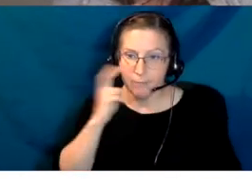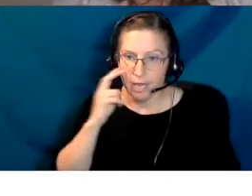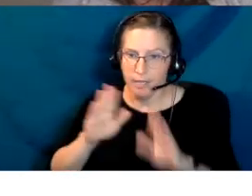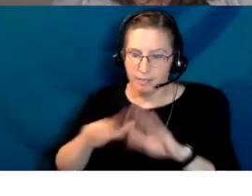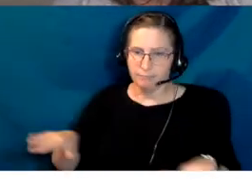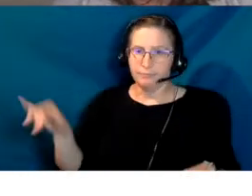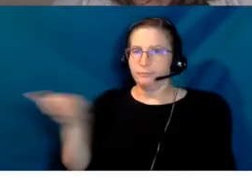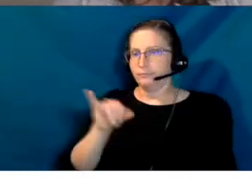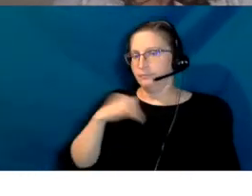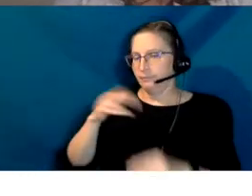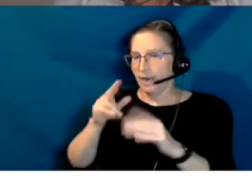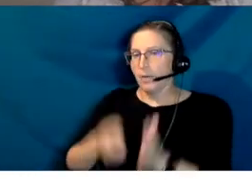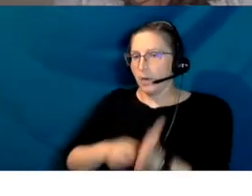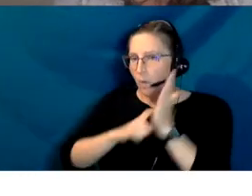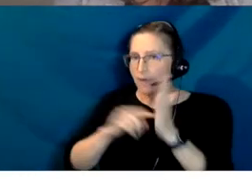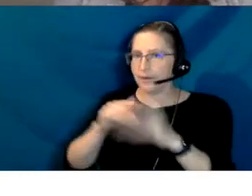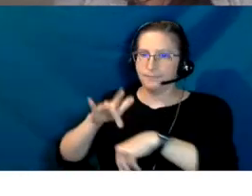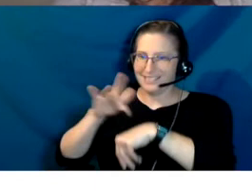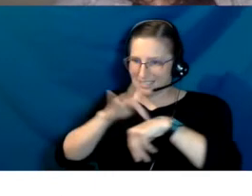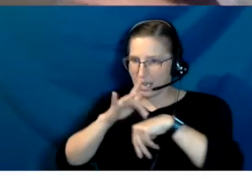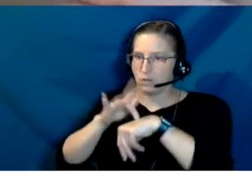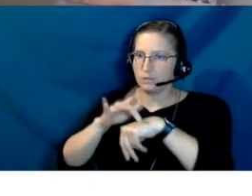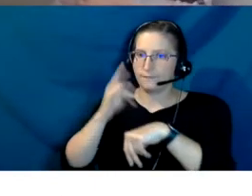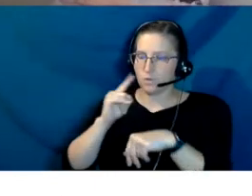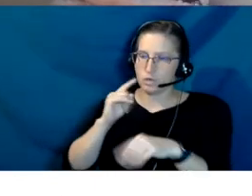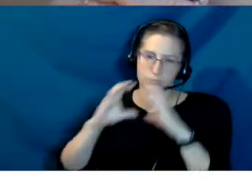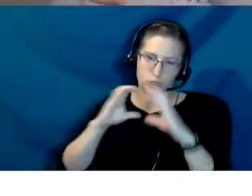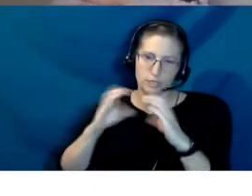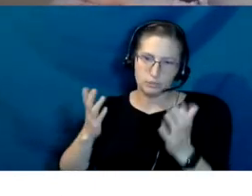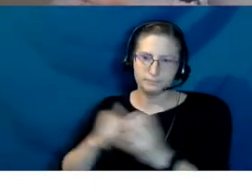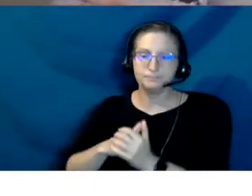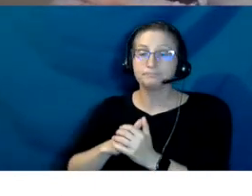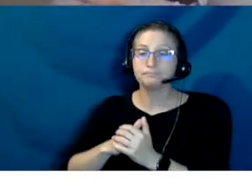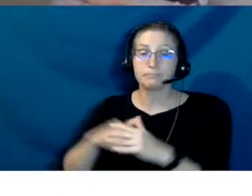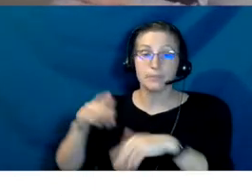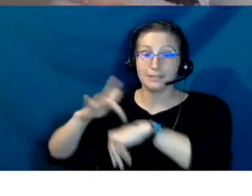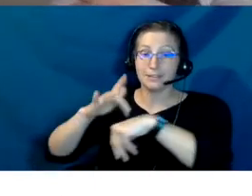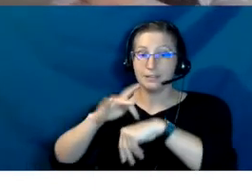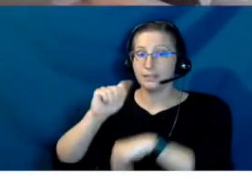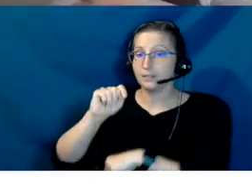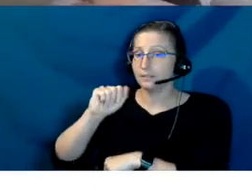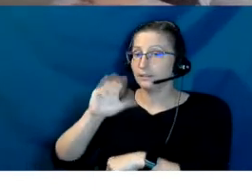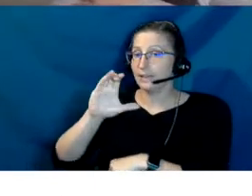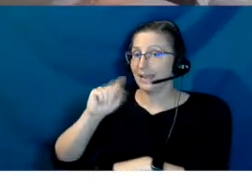a strategy that they might use would even just be like a physical tap to get that